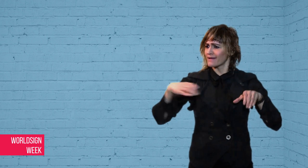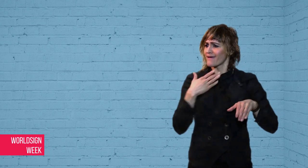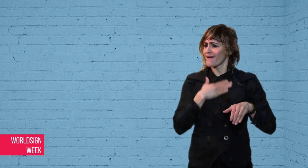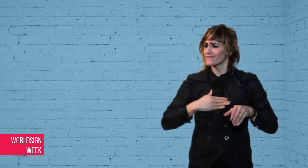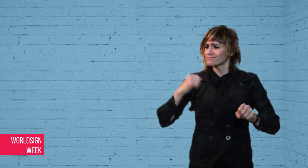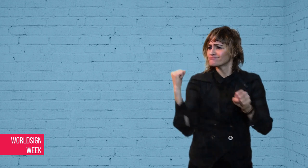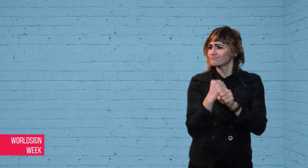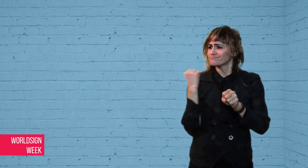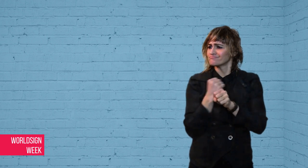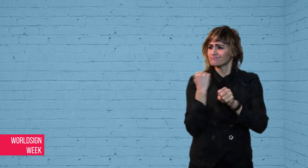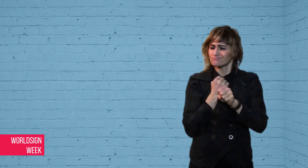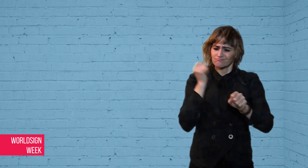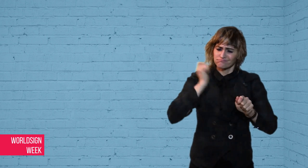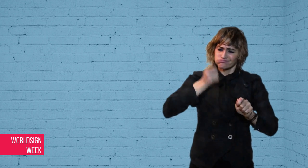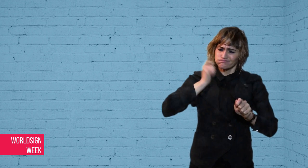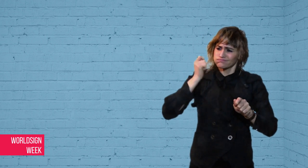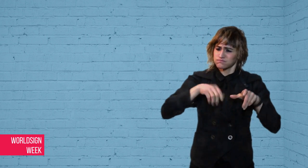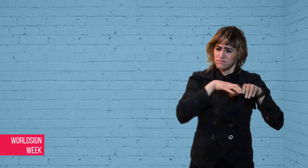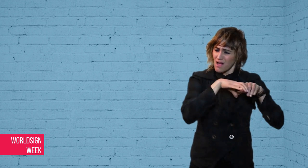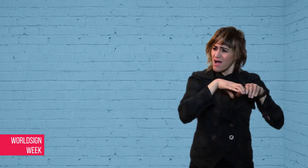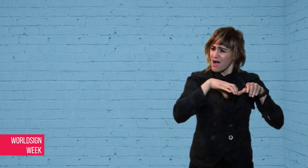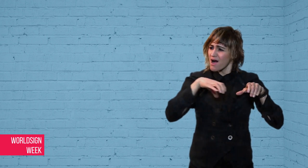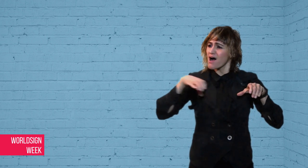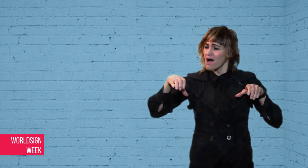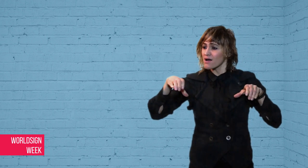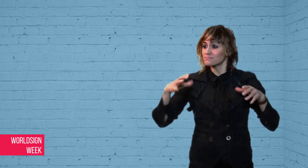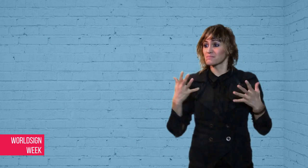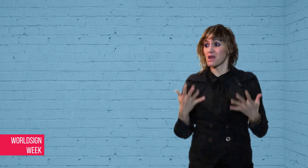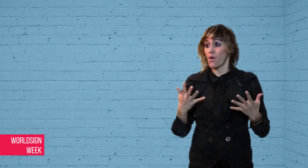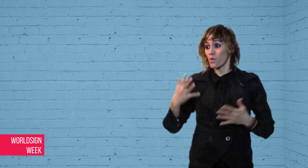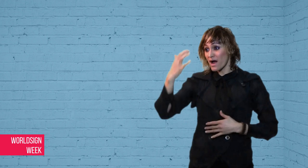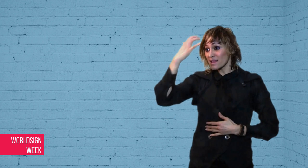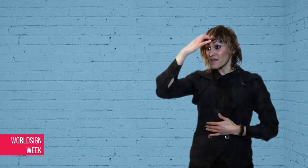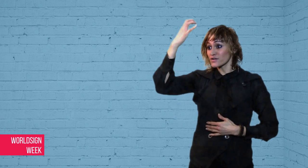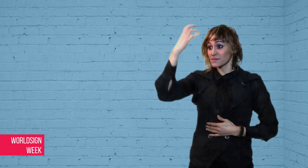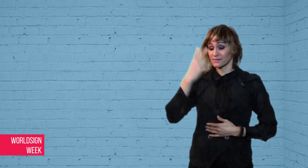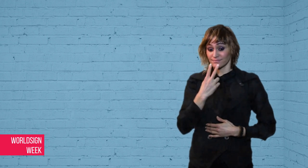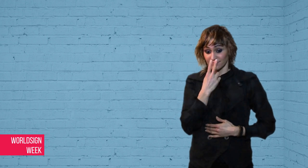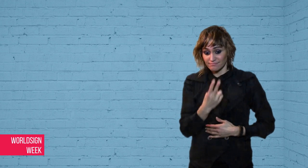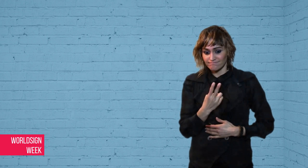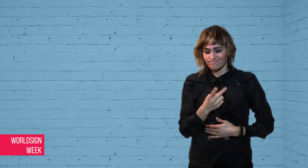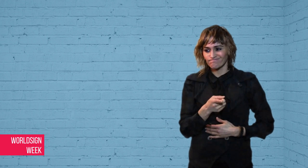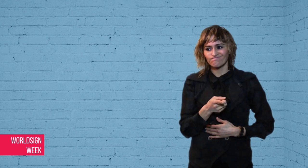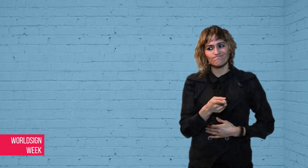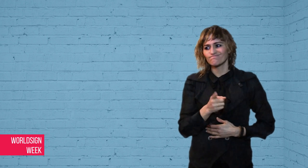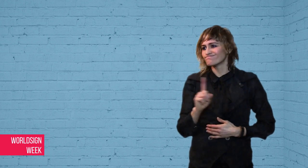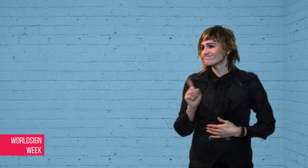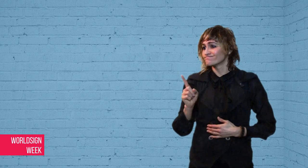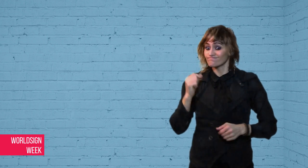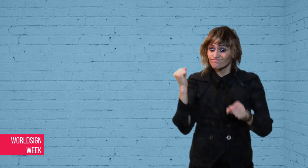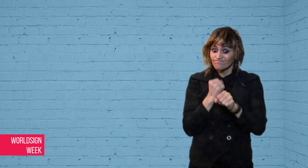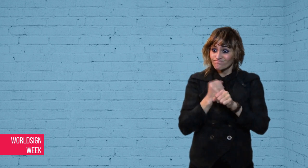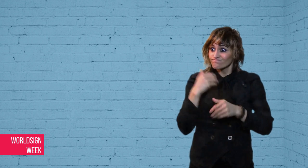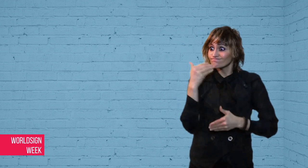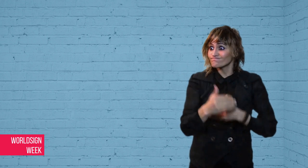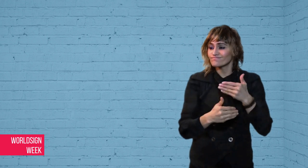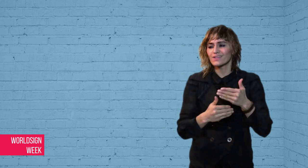will not allow the oil pipeline go ahead and